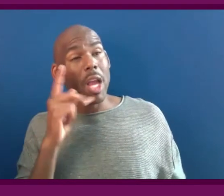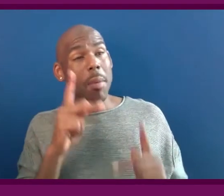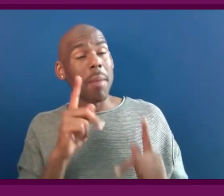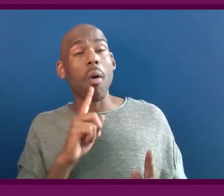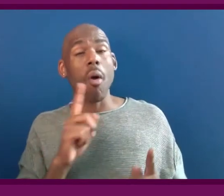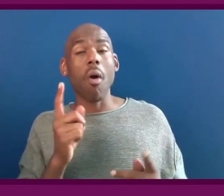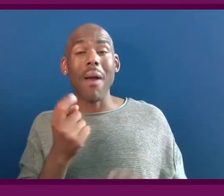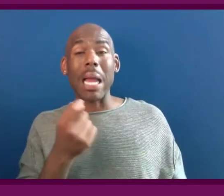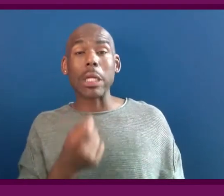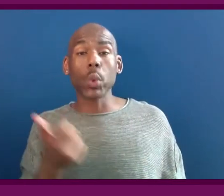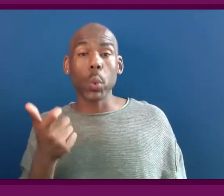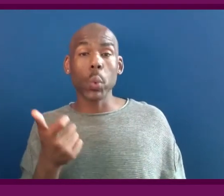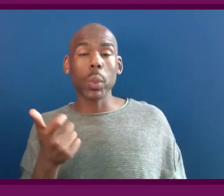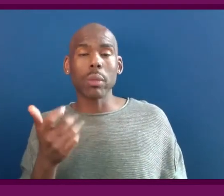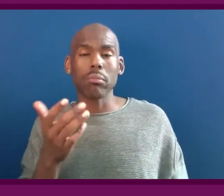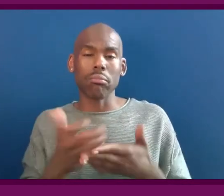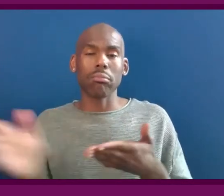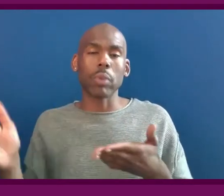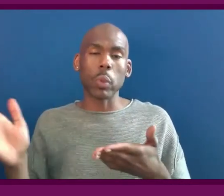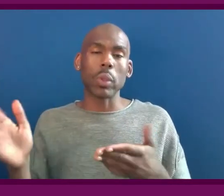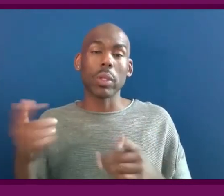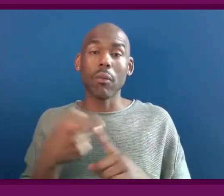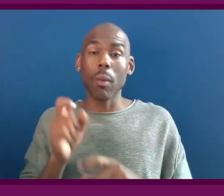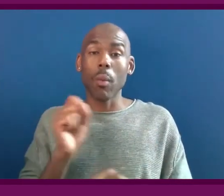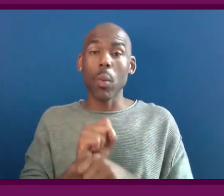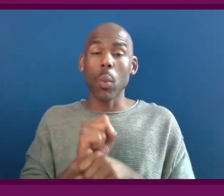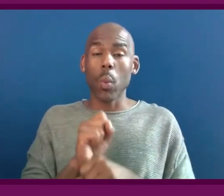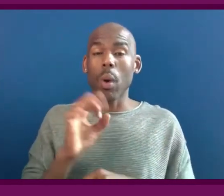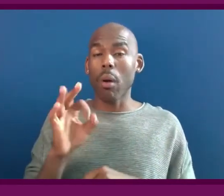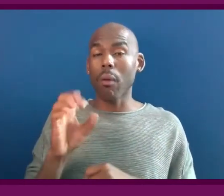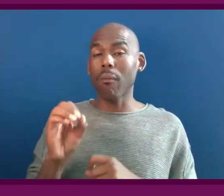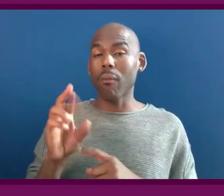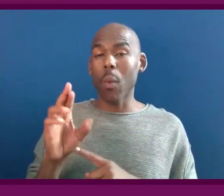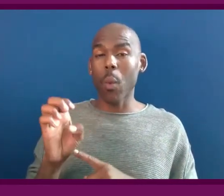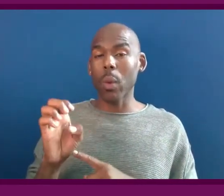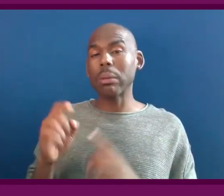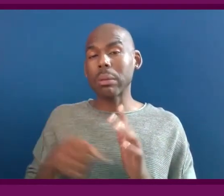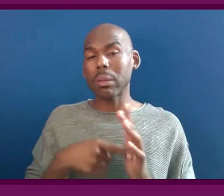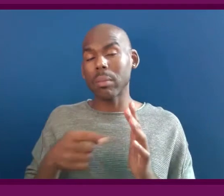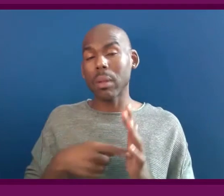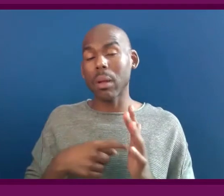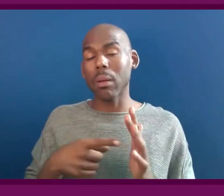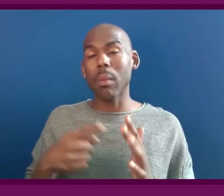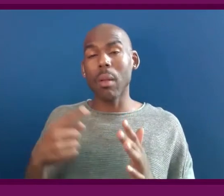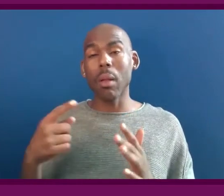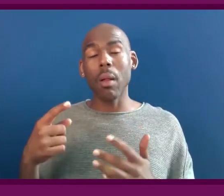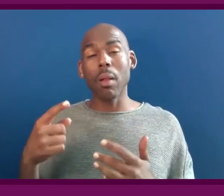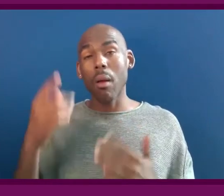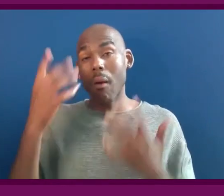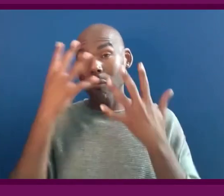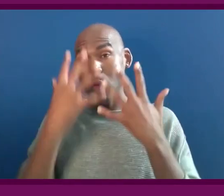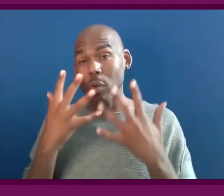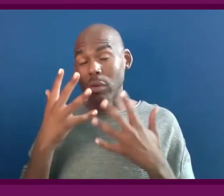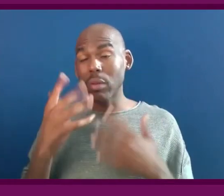workforce based on, as I think we had discussed previously, unfortunately, this unconscious